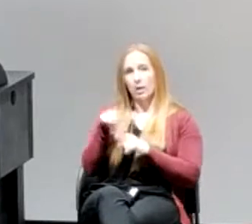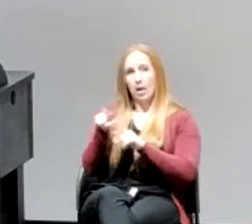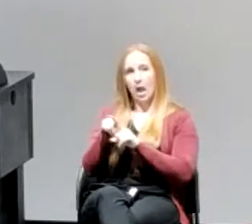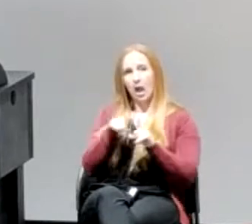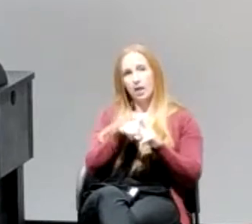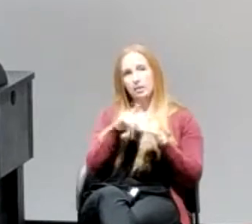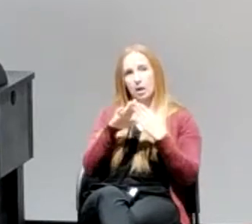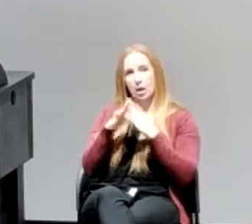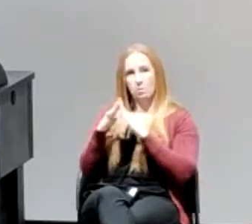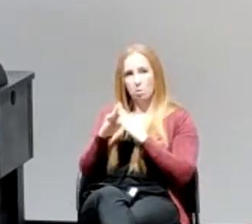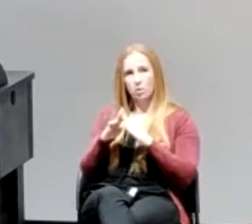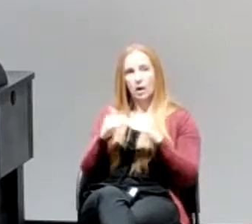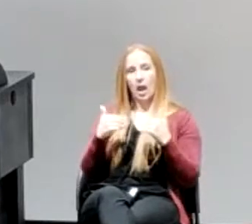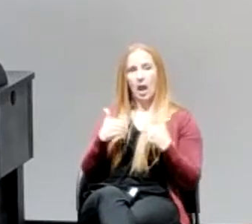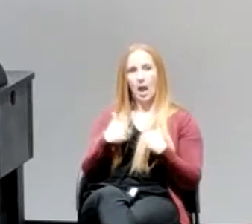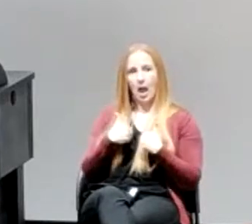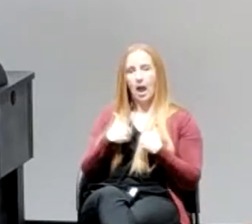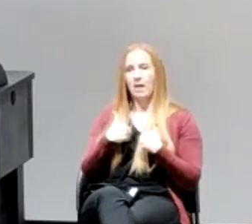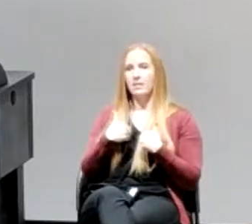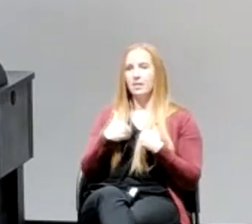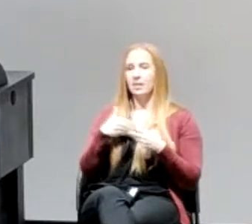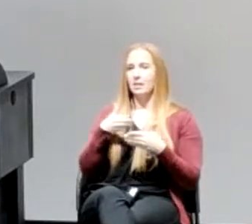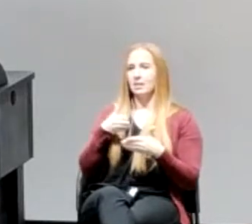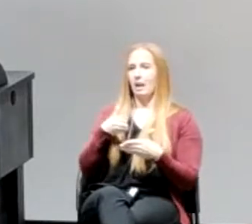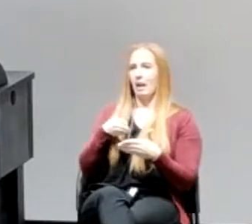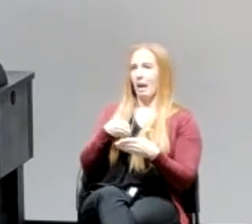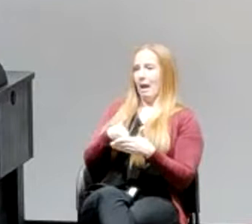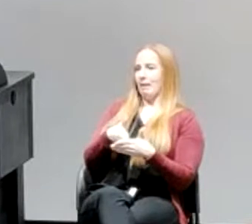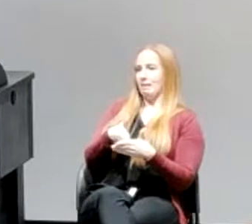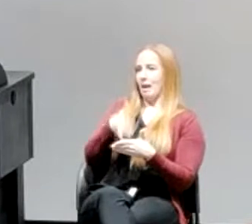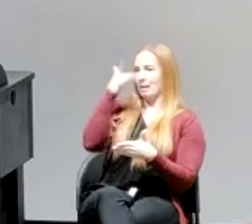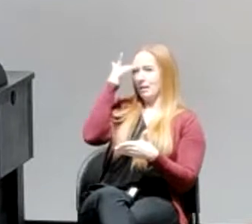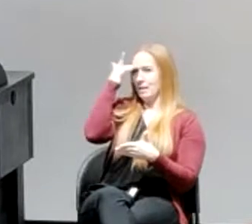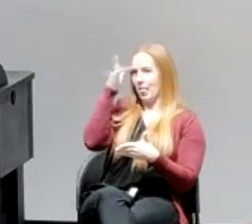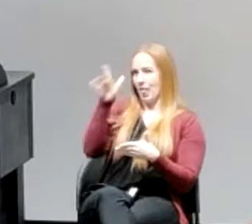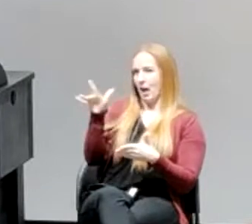I'm over simplifying to make the point, right? So it didn't confuse me. It was understandable.